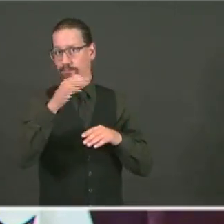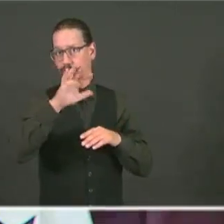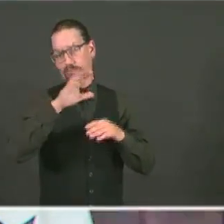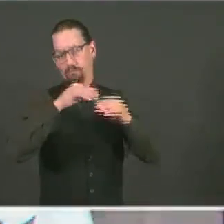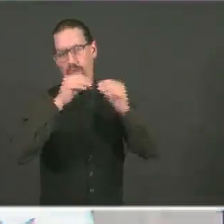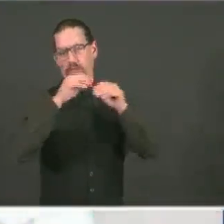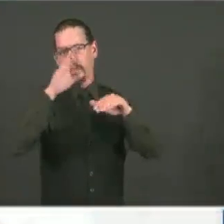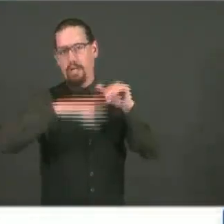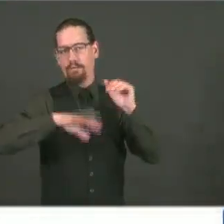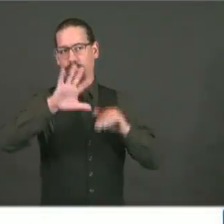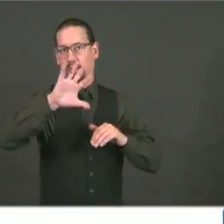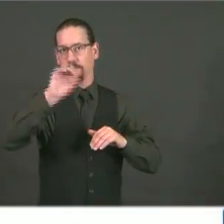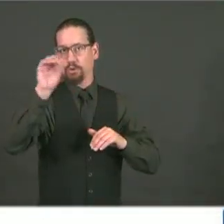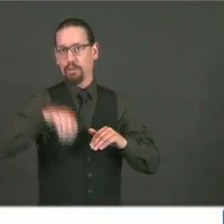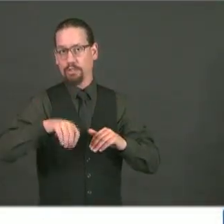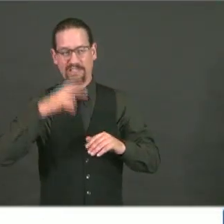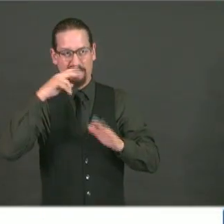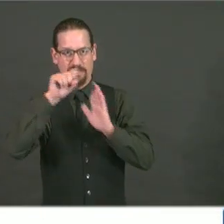STATE WITH A PERCENT POSITIVE